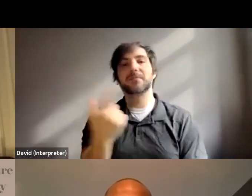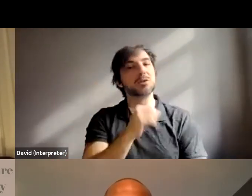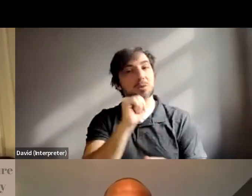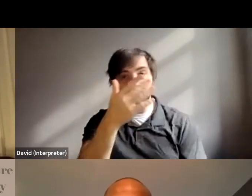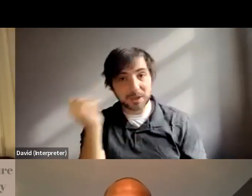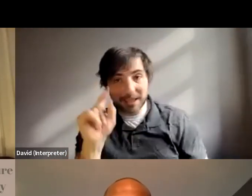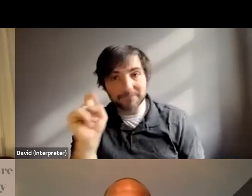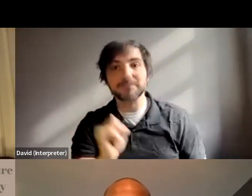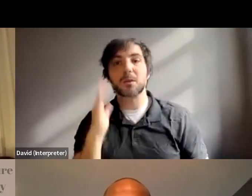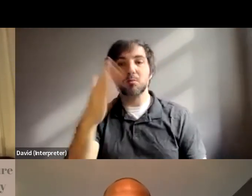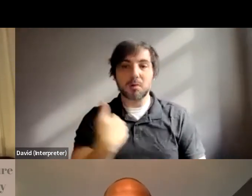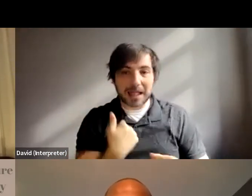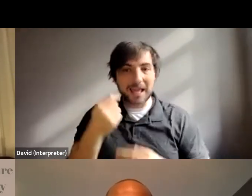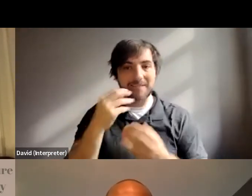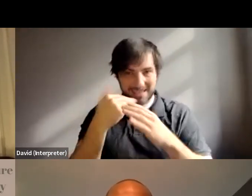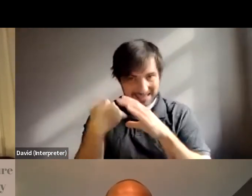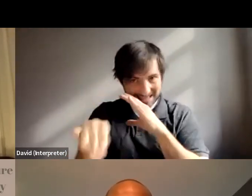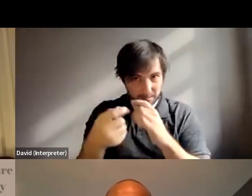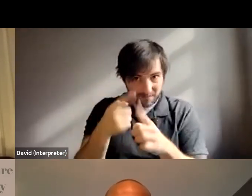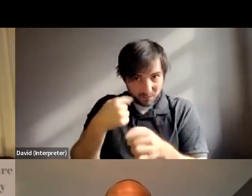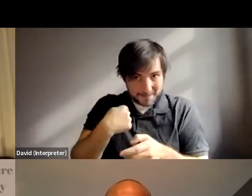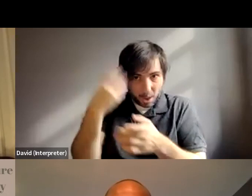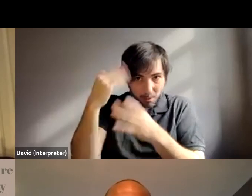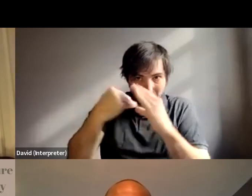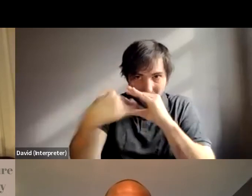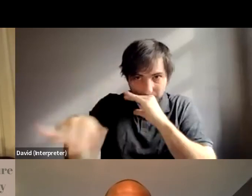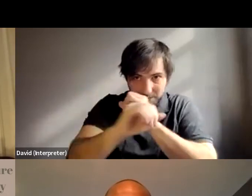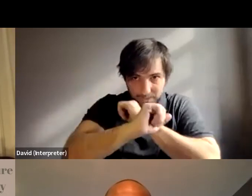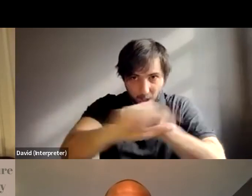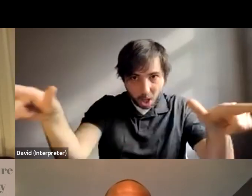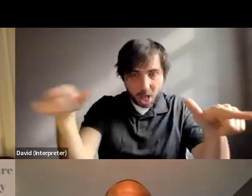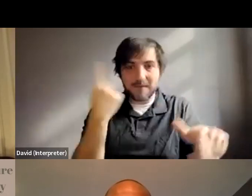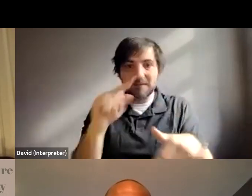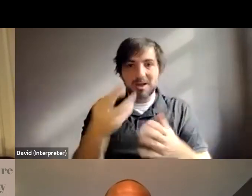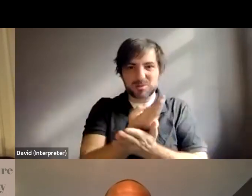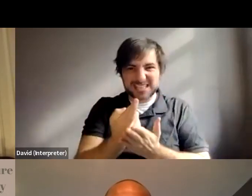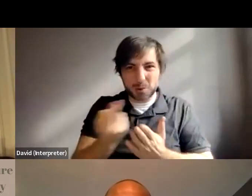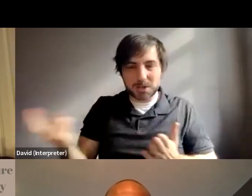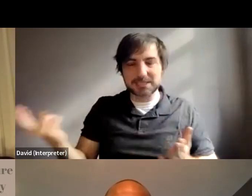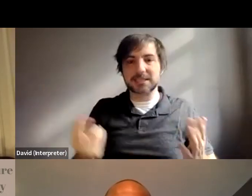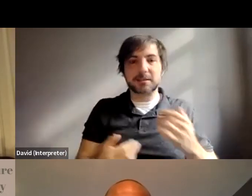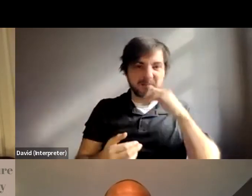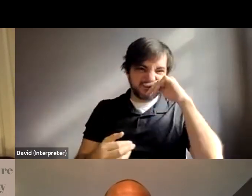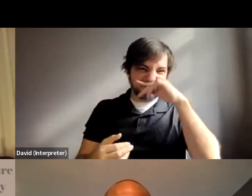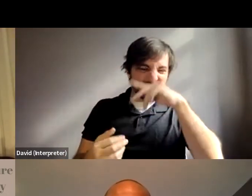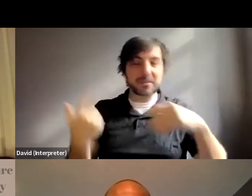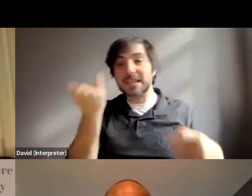from me with resources. If anyone has questions we didn't get to, e-mail them to me today.